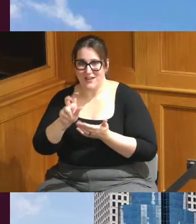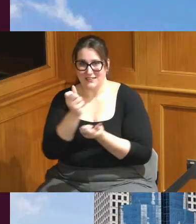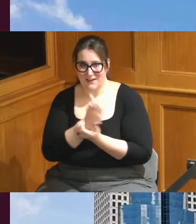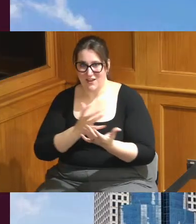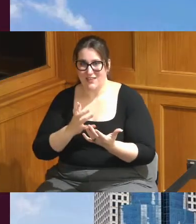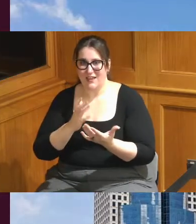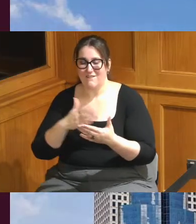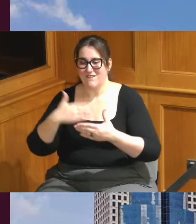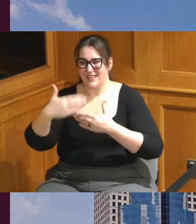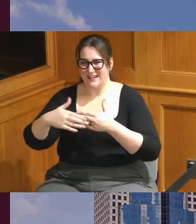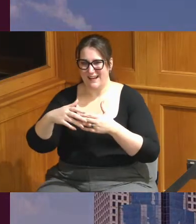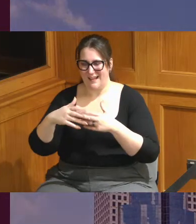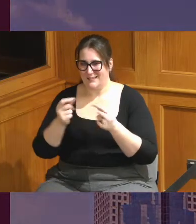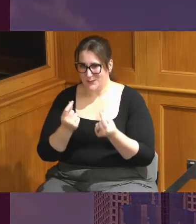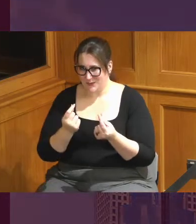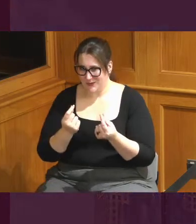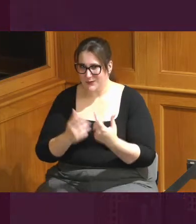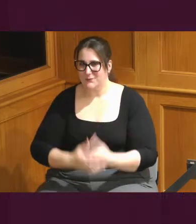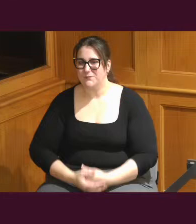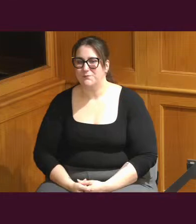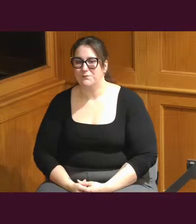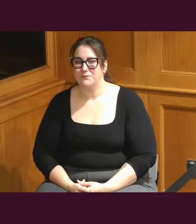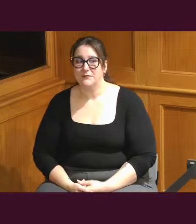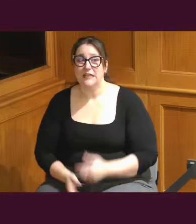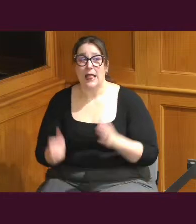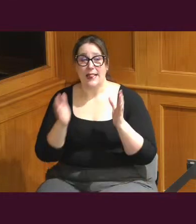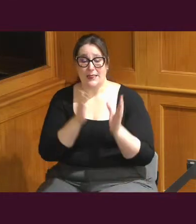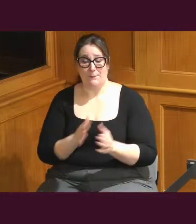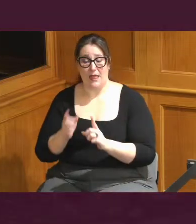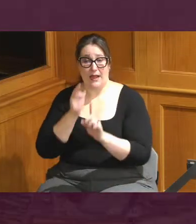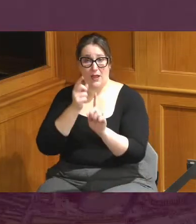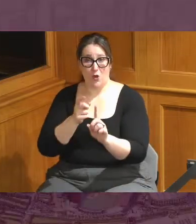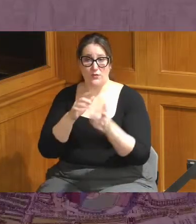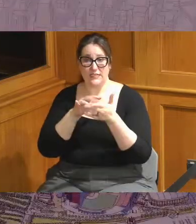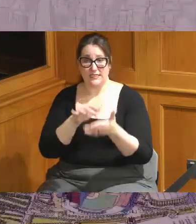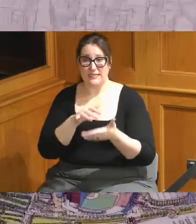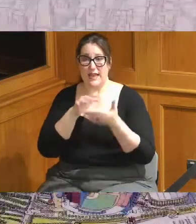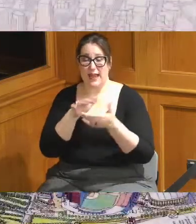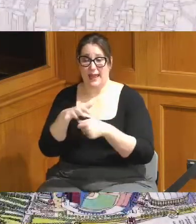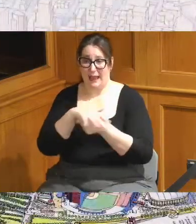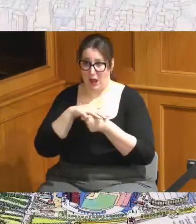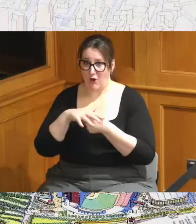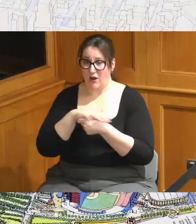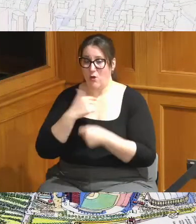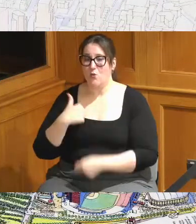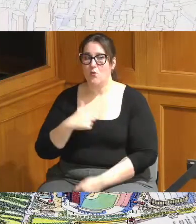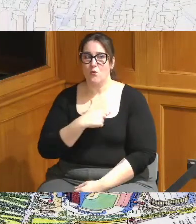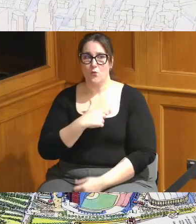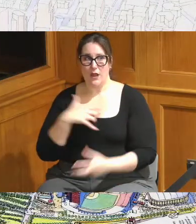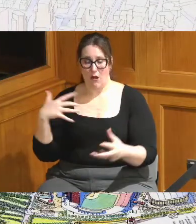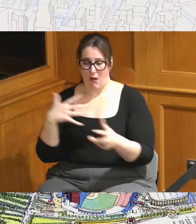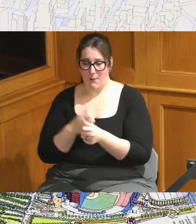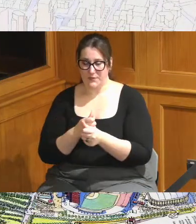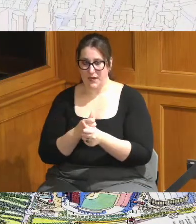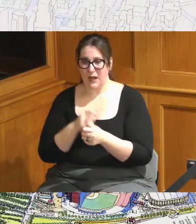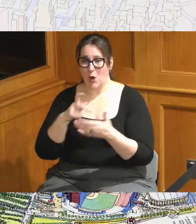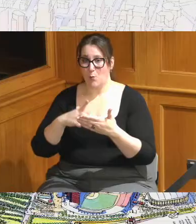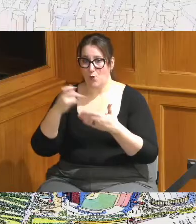next steps. So planning goals and study area. we are updating a project that has already been